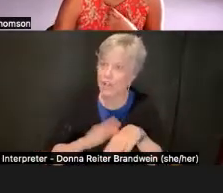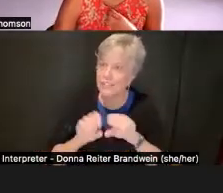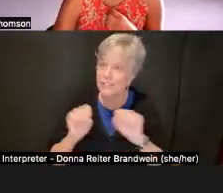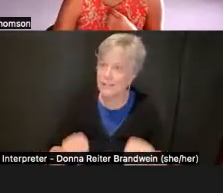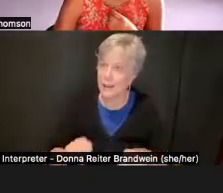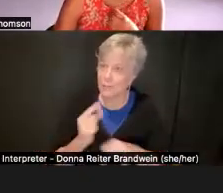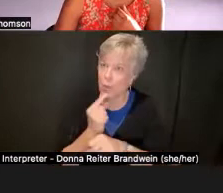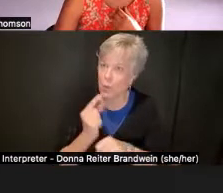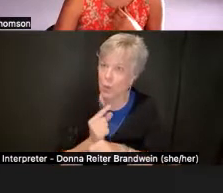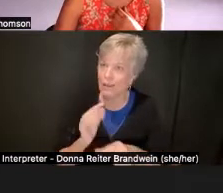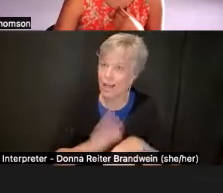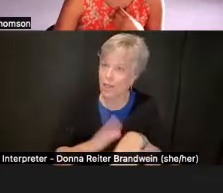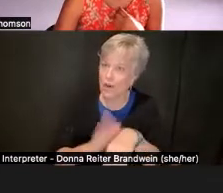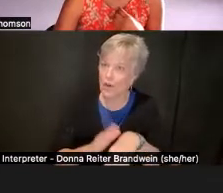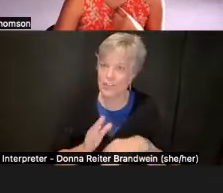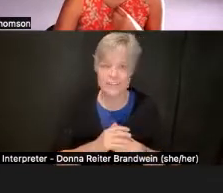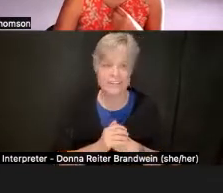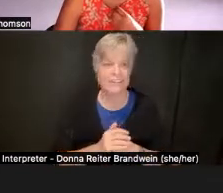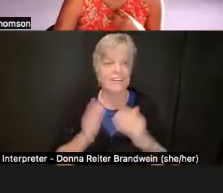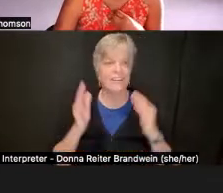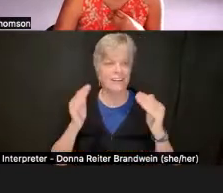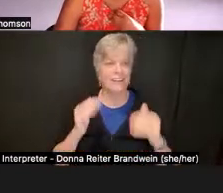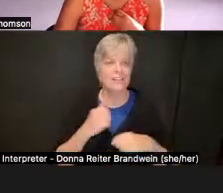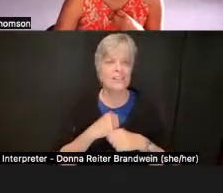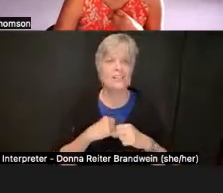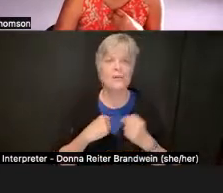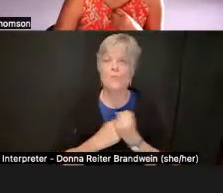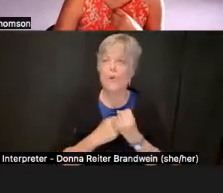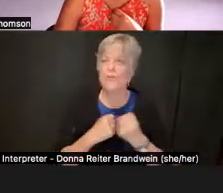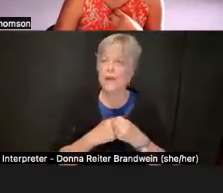Support the creations of DCCs, so be an allyship